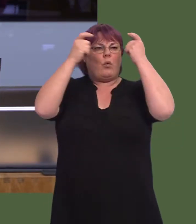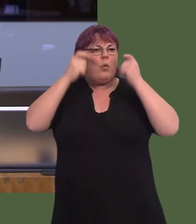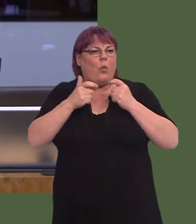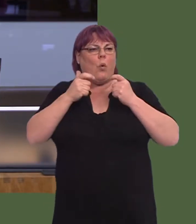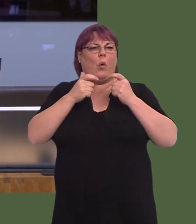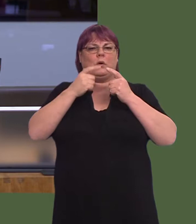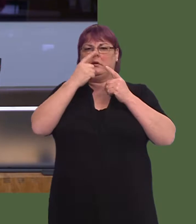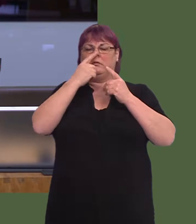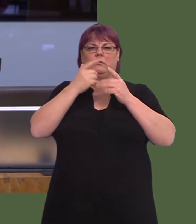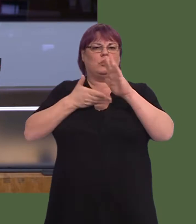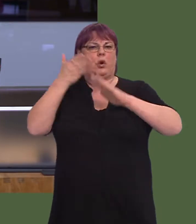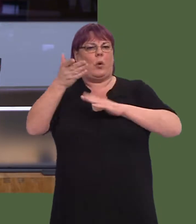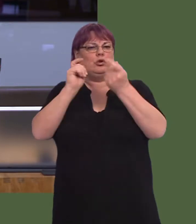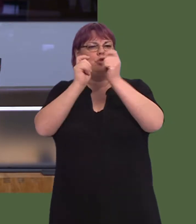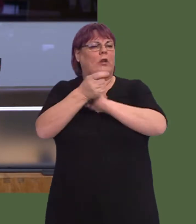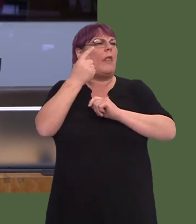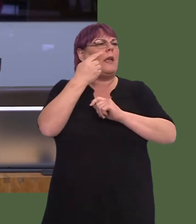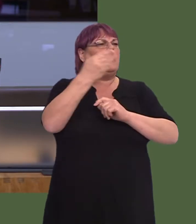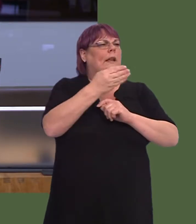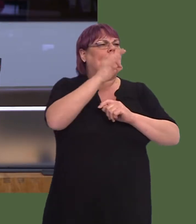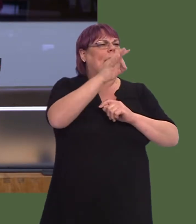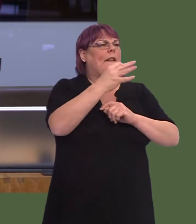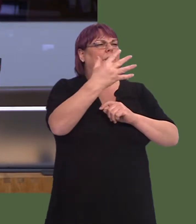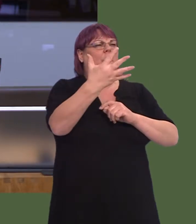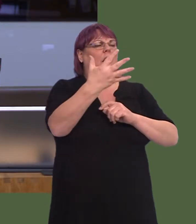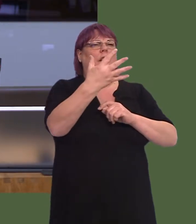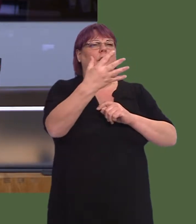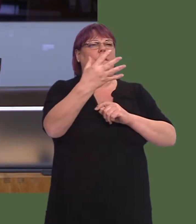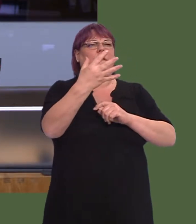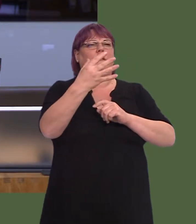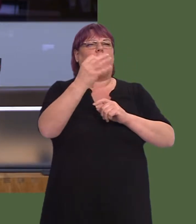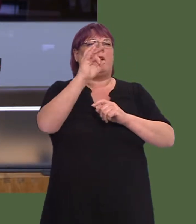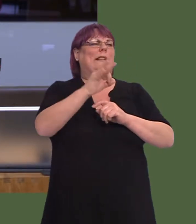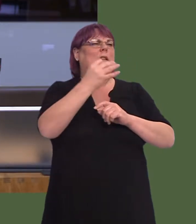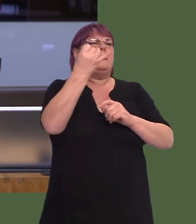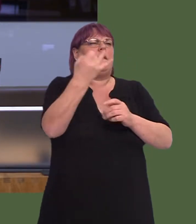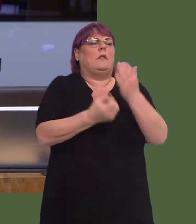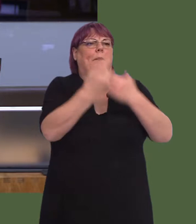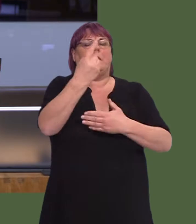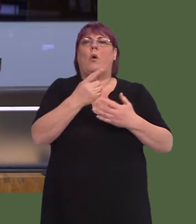has obviously changed, I think in 1985 or 1987óor because, in their view, it's not in the public interest.